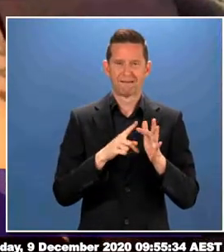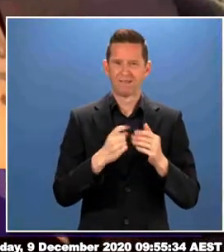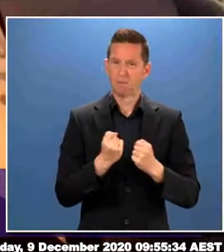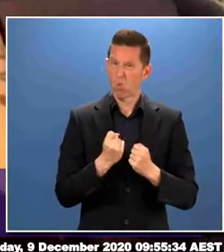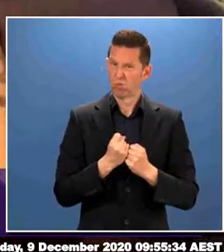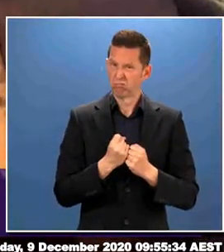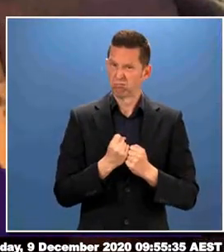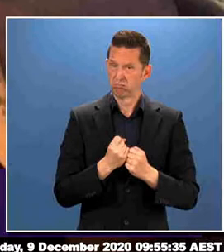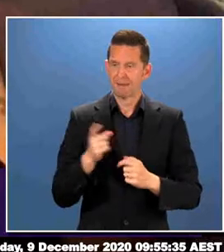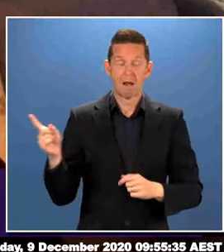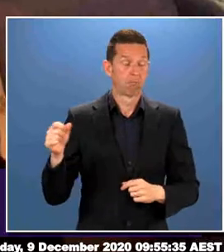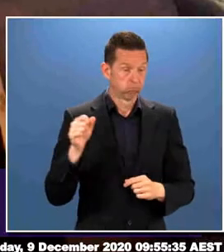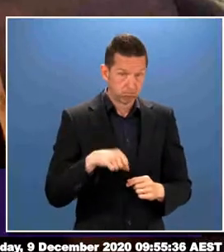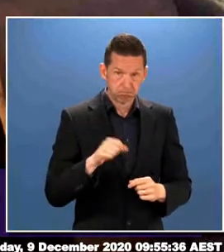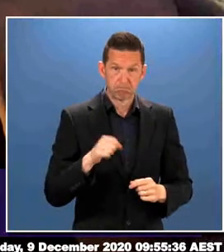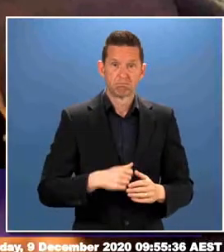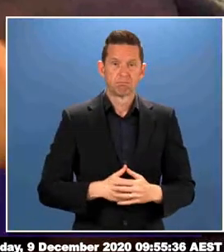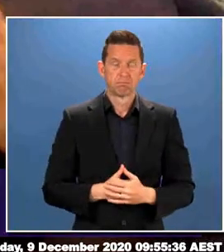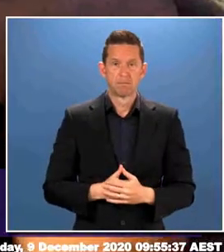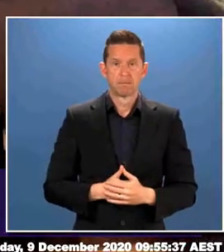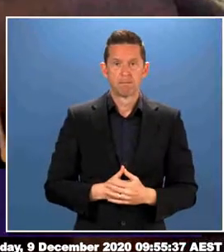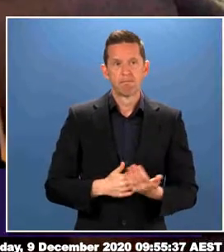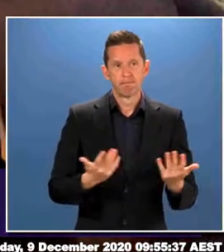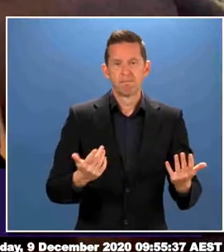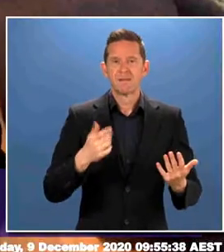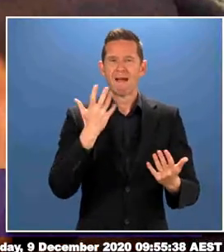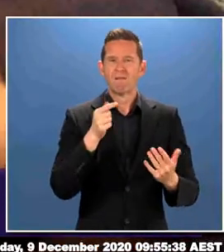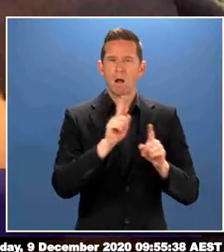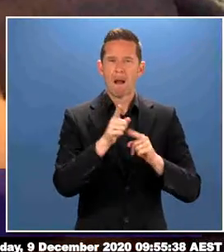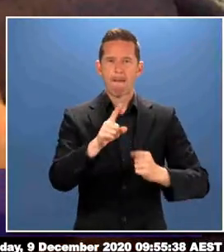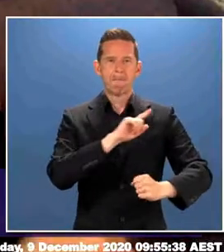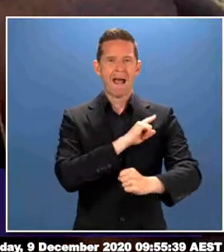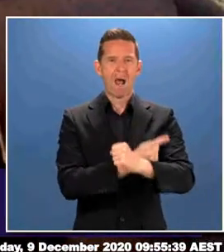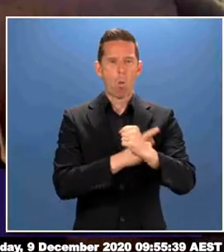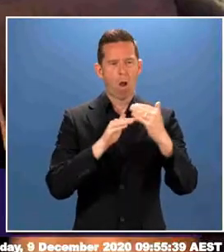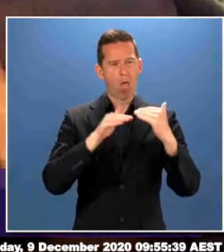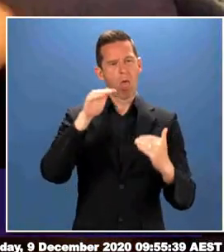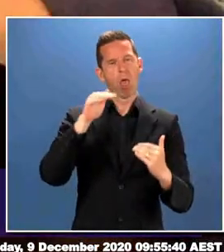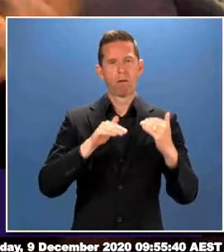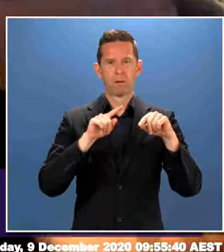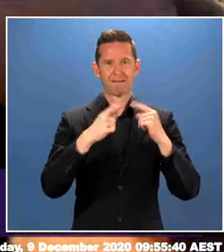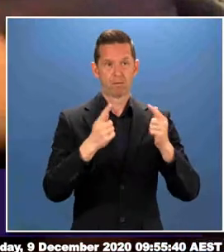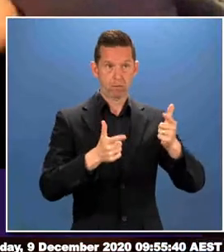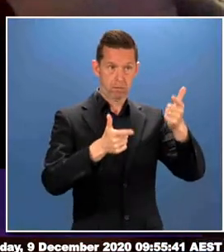As I just touched on, there is a power imbalance between a young person with a disability and their employer who is hiring them.